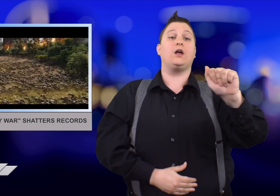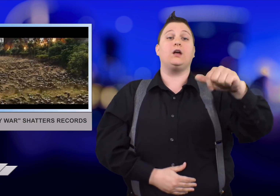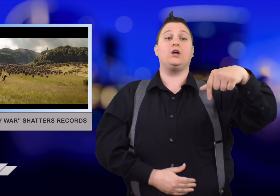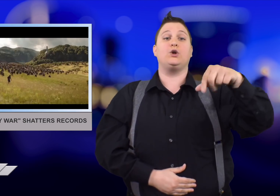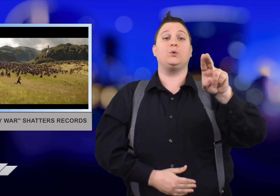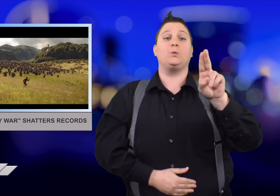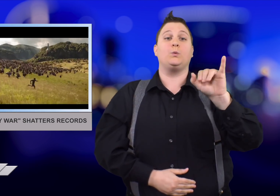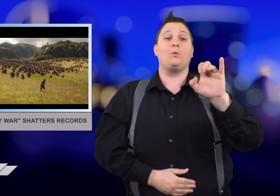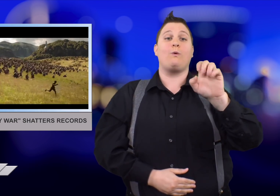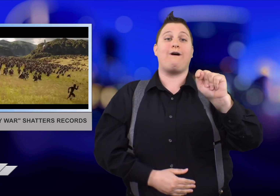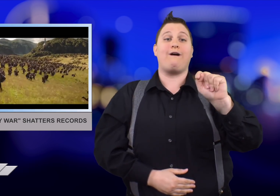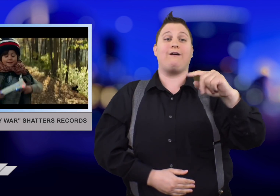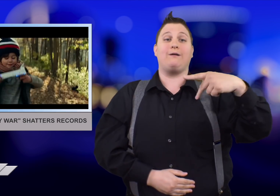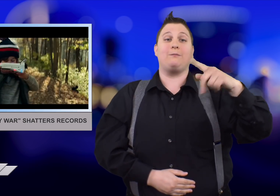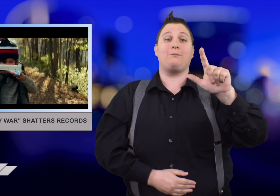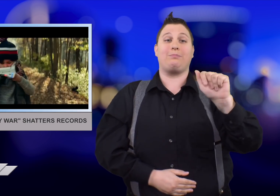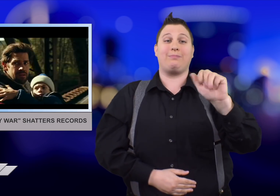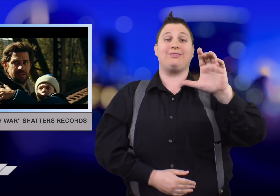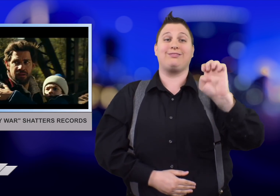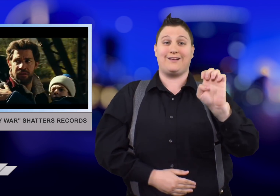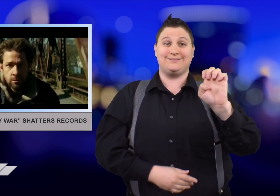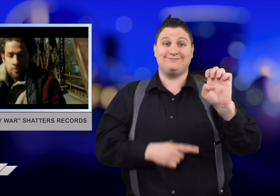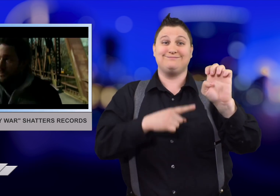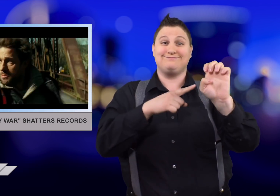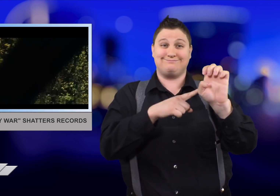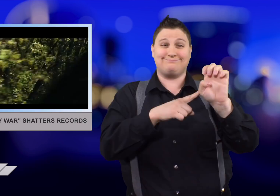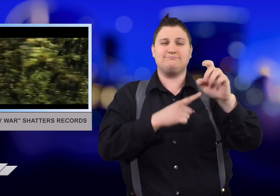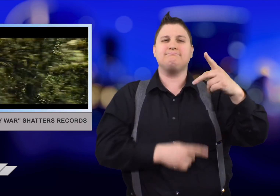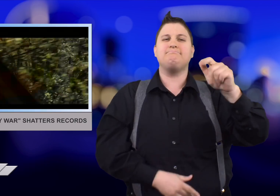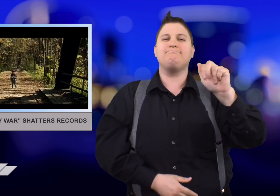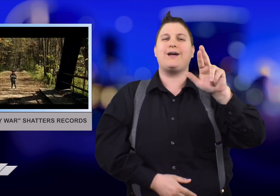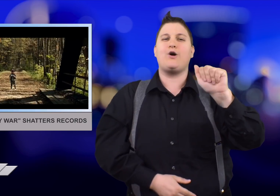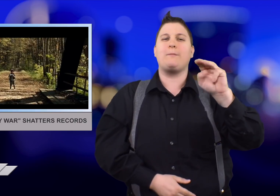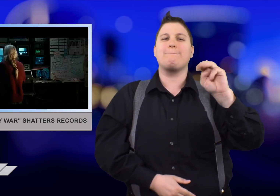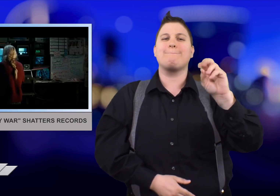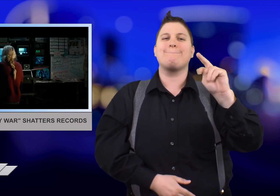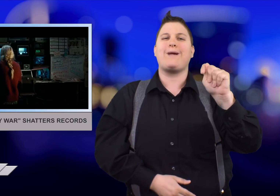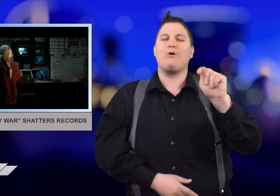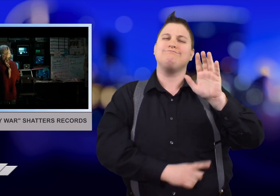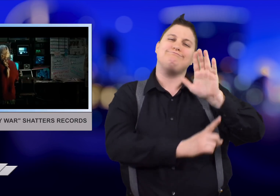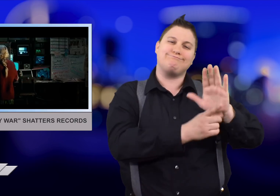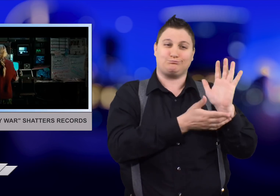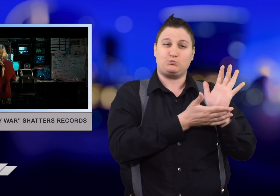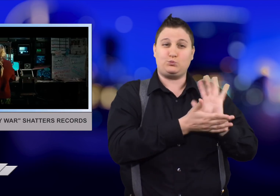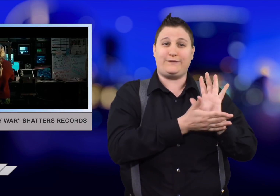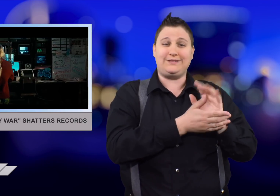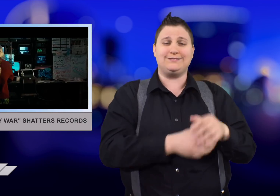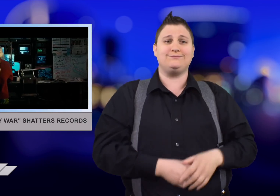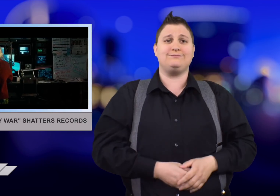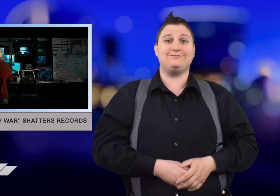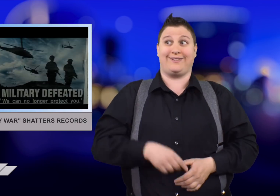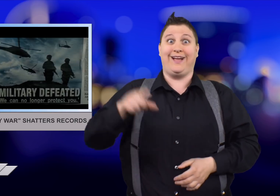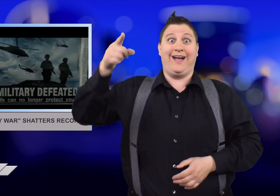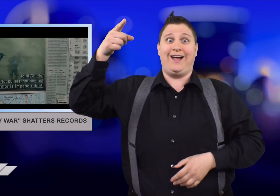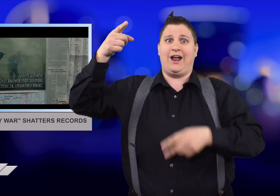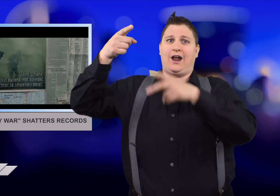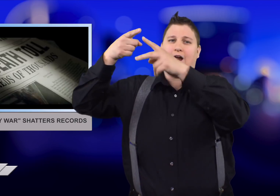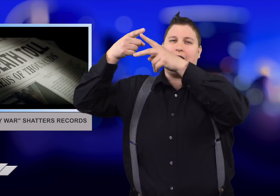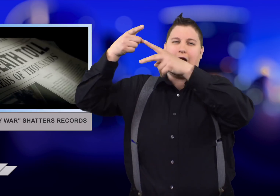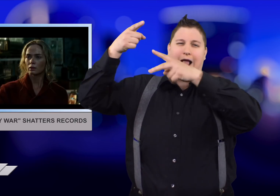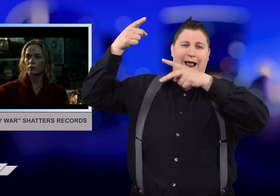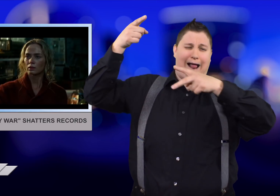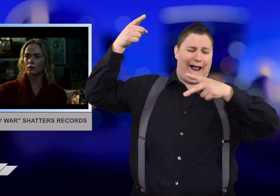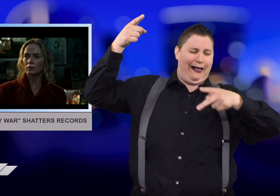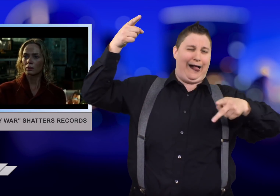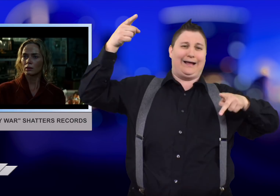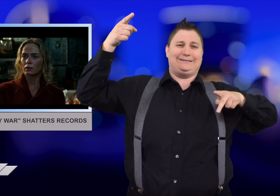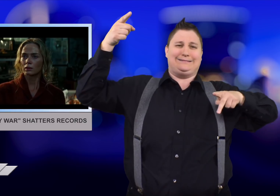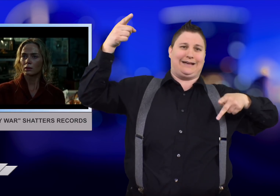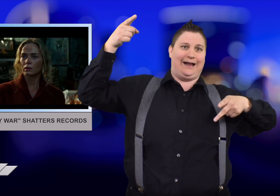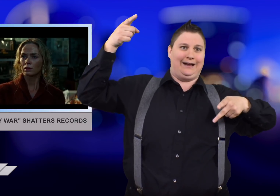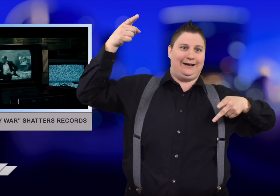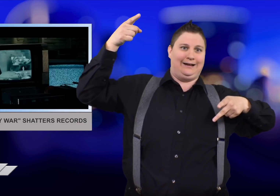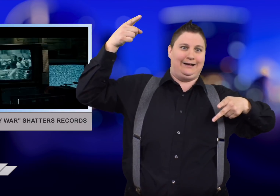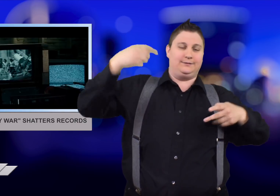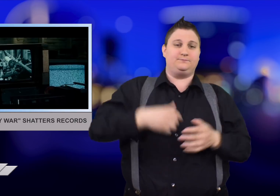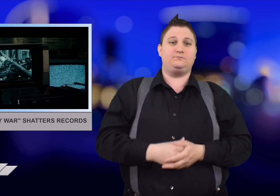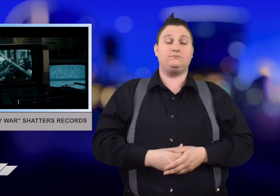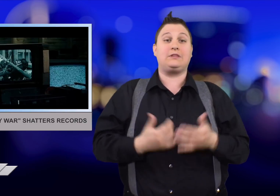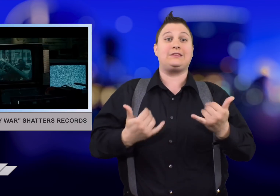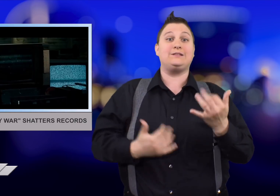Paramount's "A Quiet Place" came in a distant second at the box office.